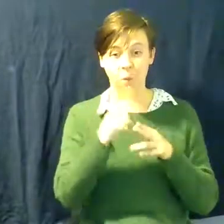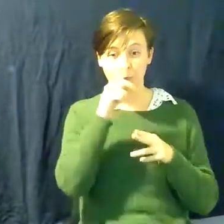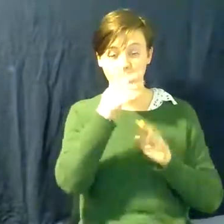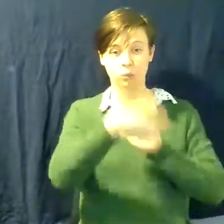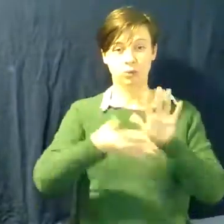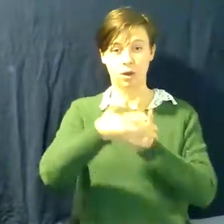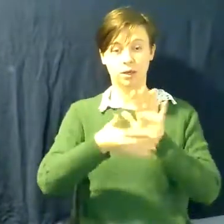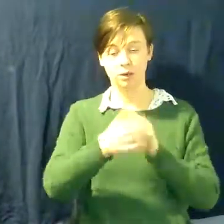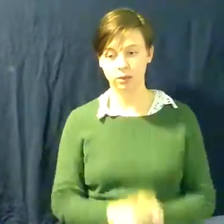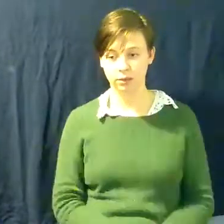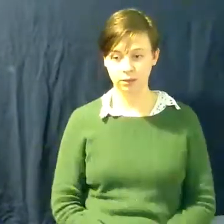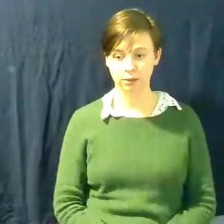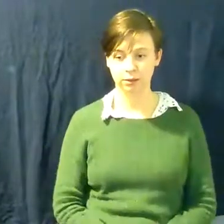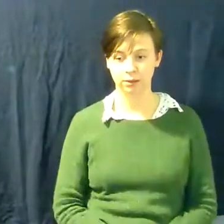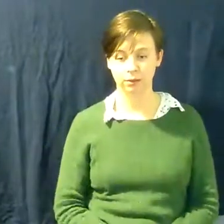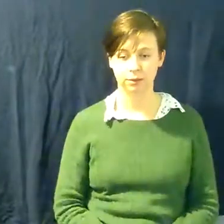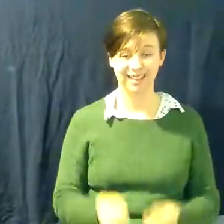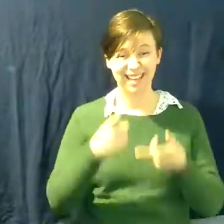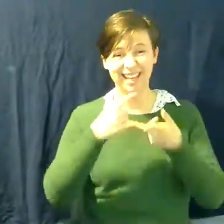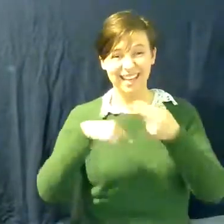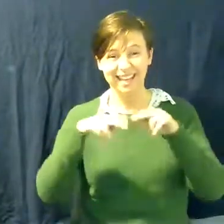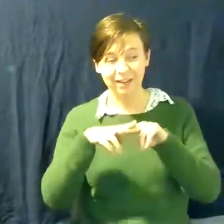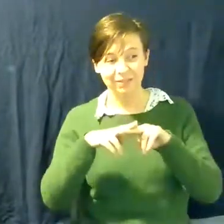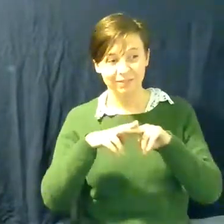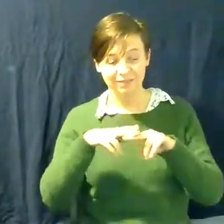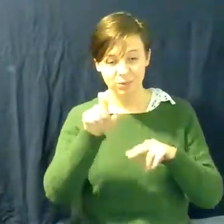or facetimFacetime or Skype and I think that could be